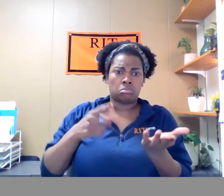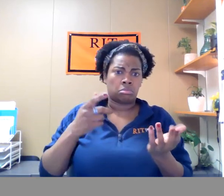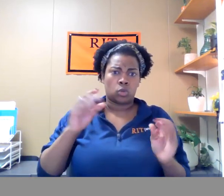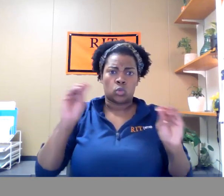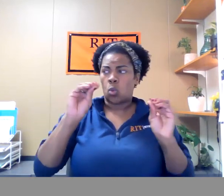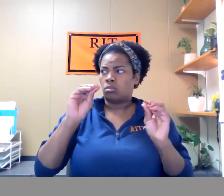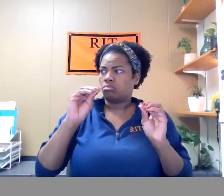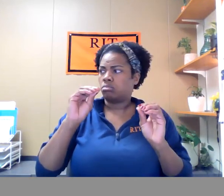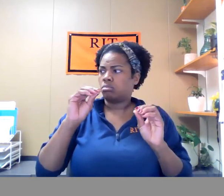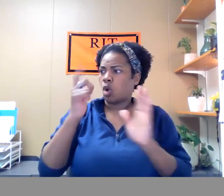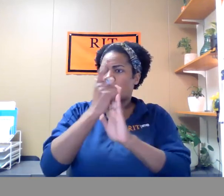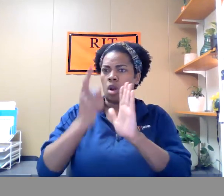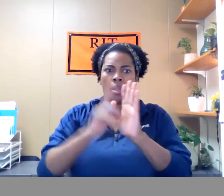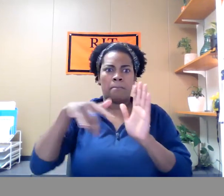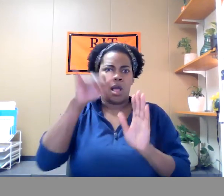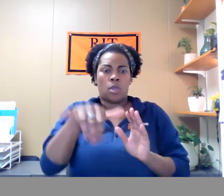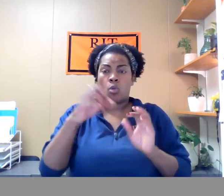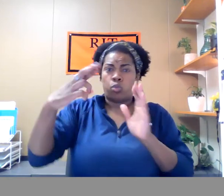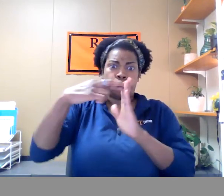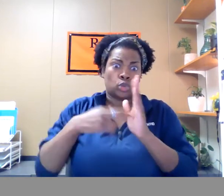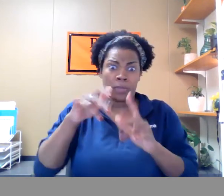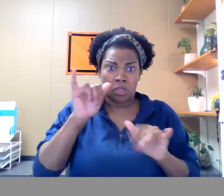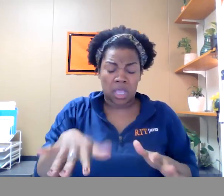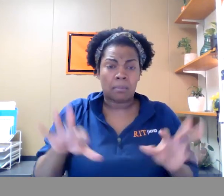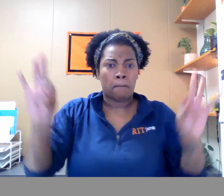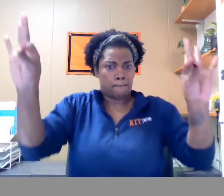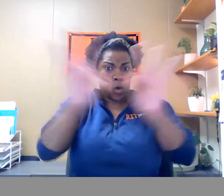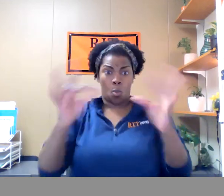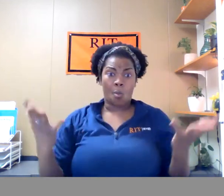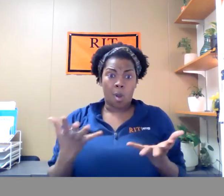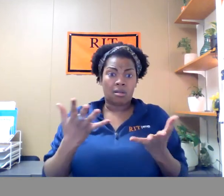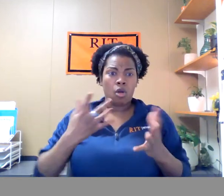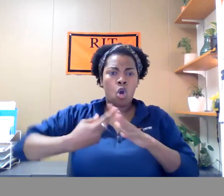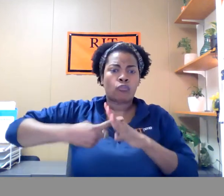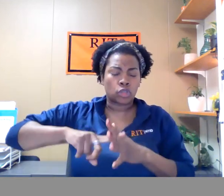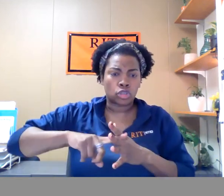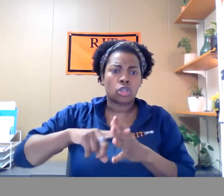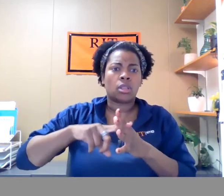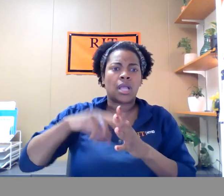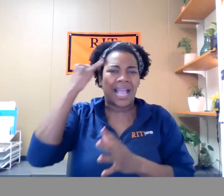There's nothing wrong, absolutely nothing wrong, with doing some research. It's not against the rules or anything.